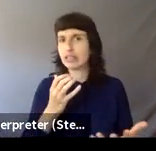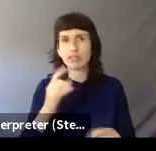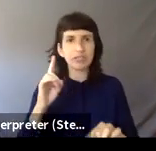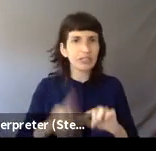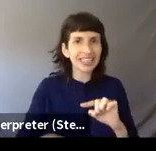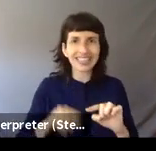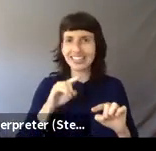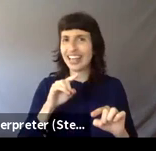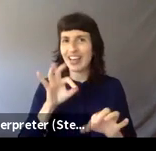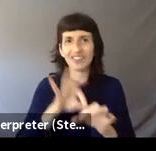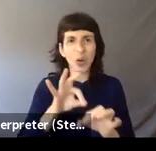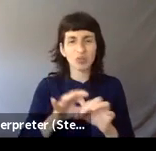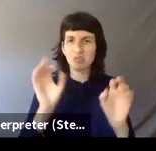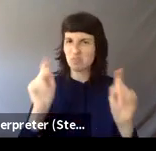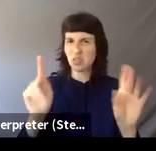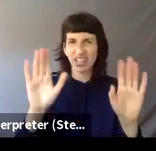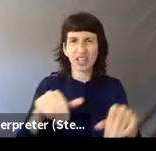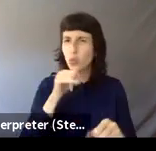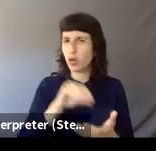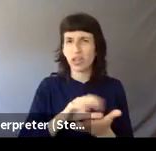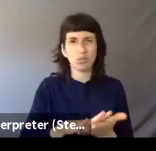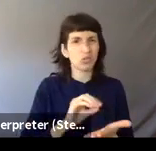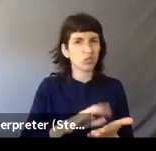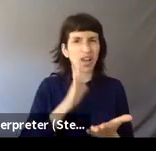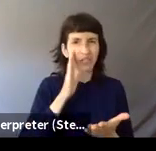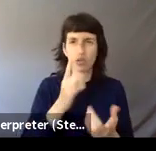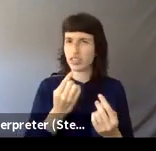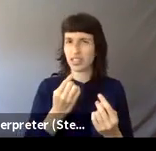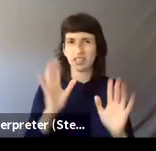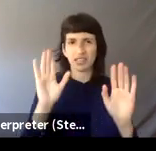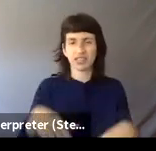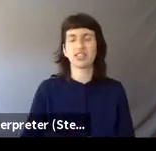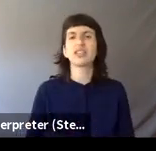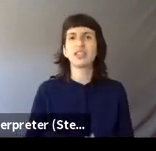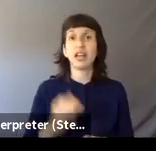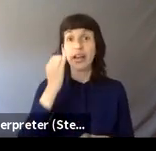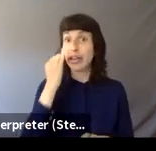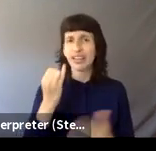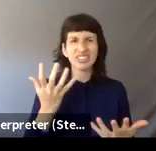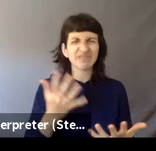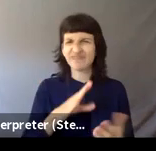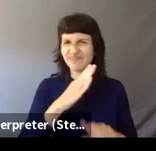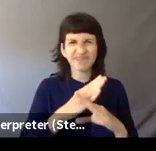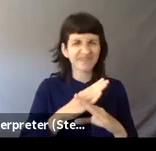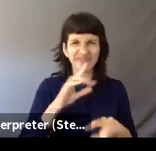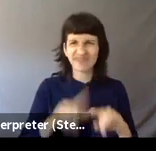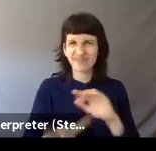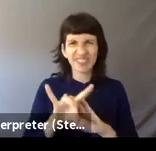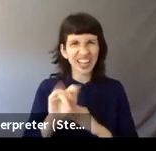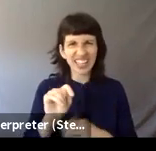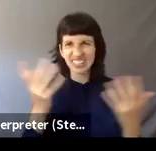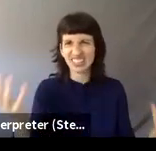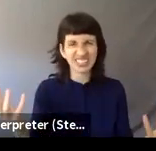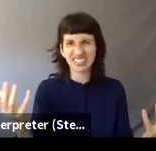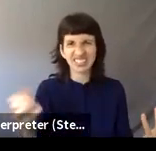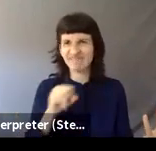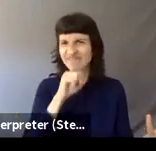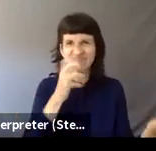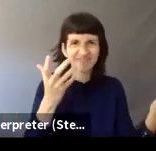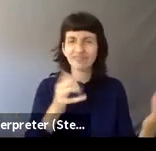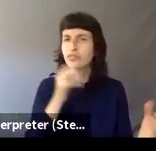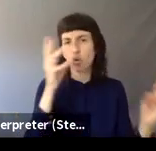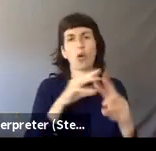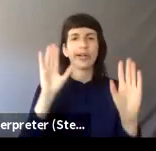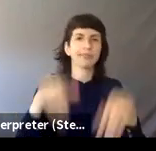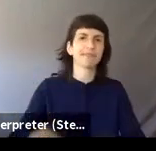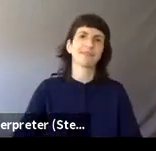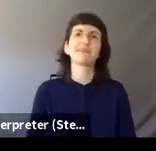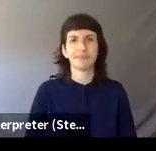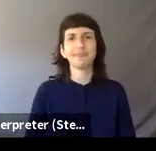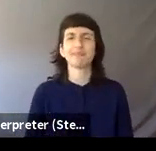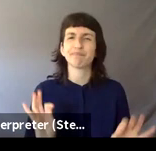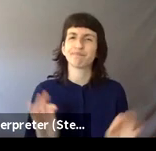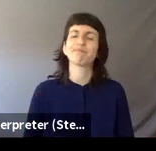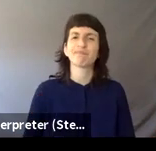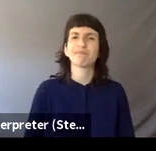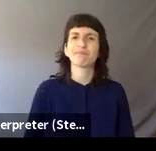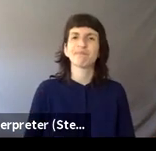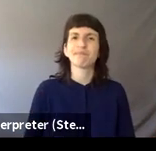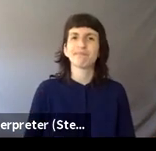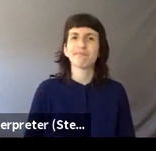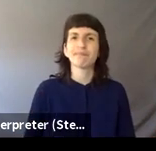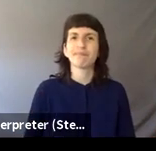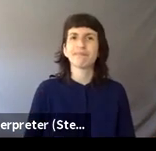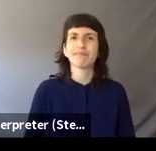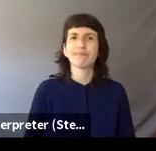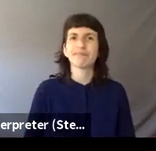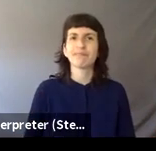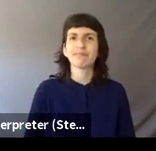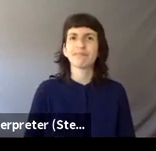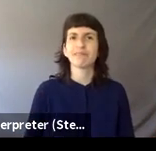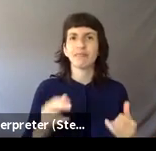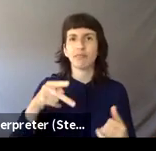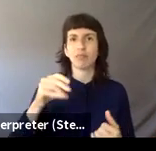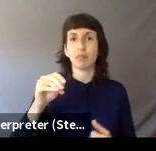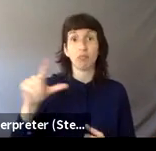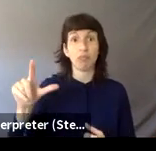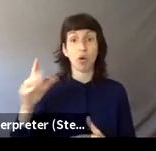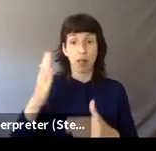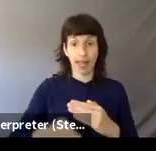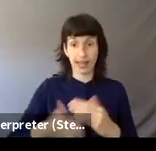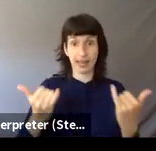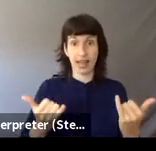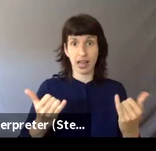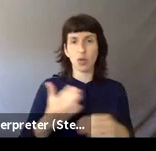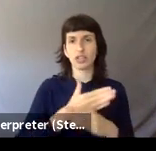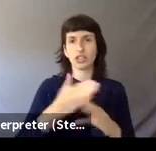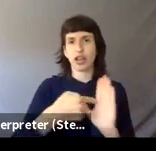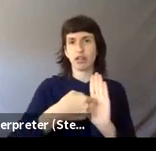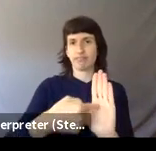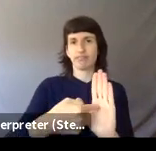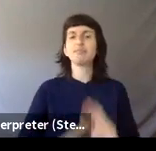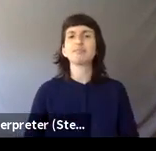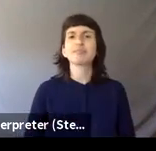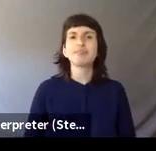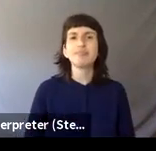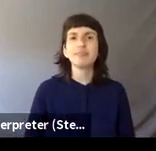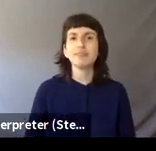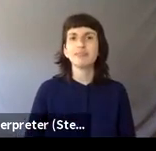hiding somewhere.